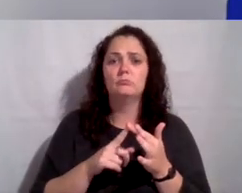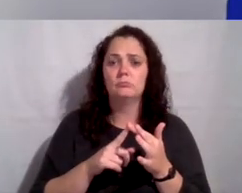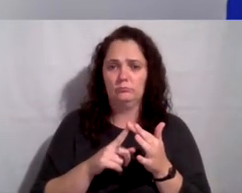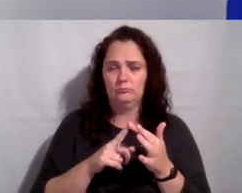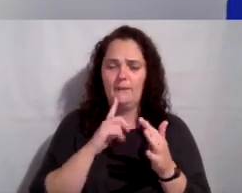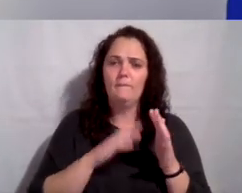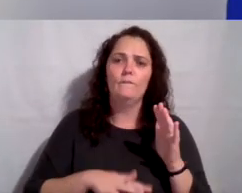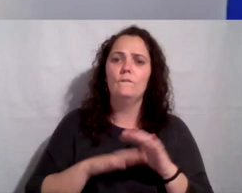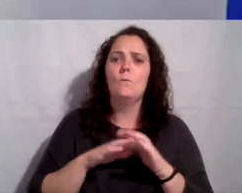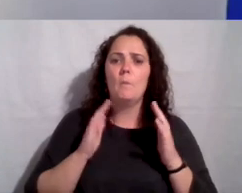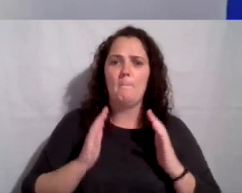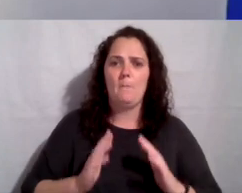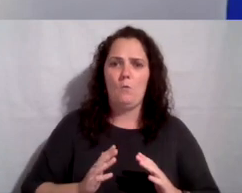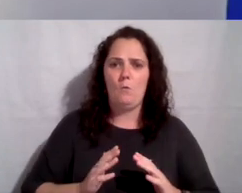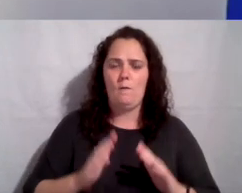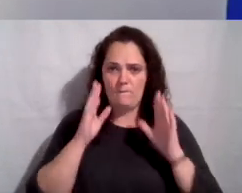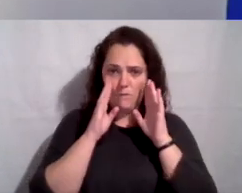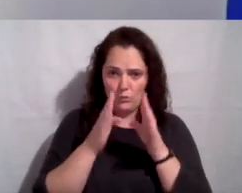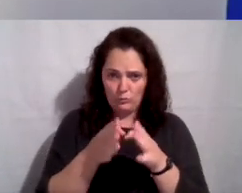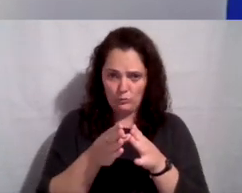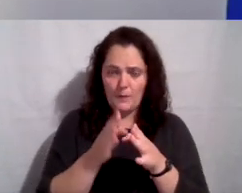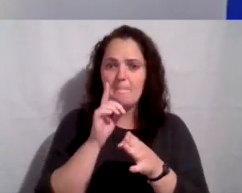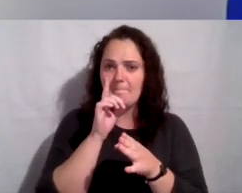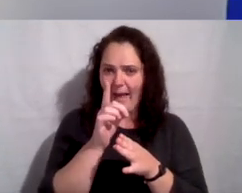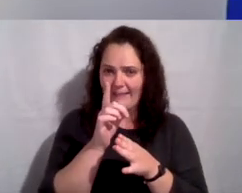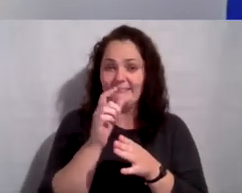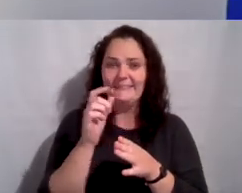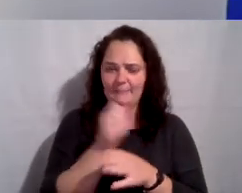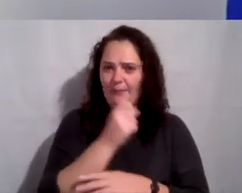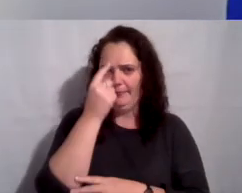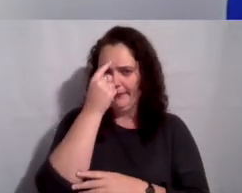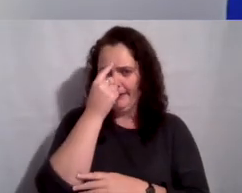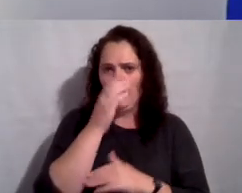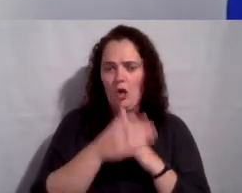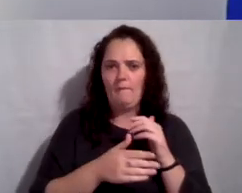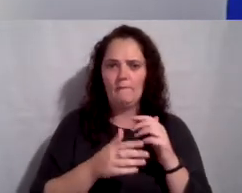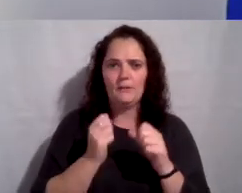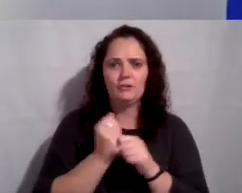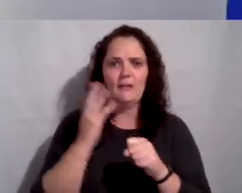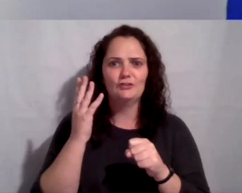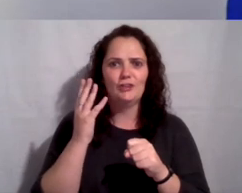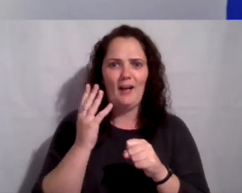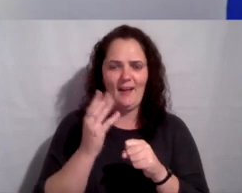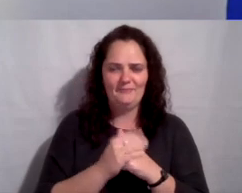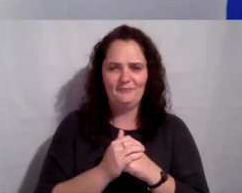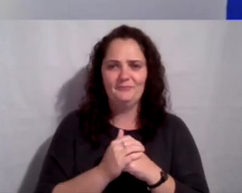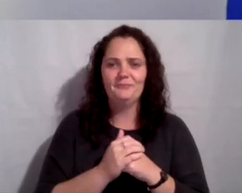and spending a little bit more time with the body, but still thinking about this notion of the immediacy, the gestural. One of the things that